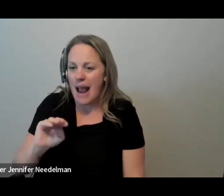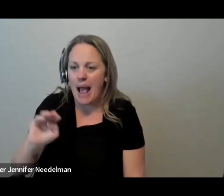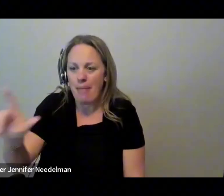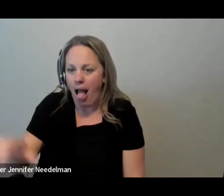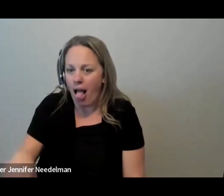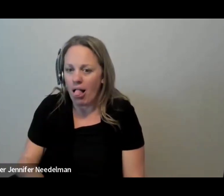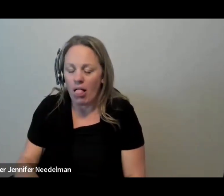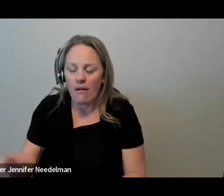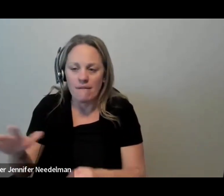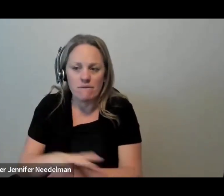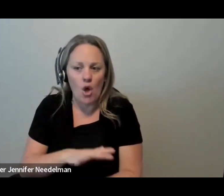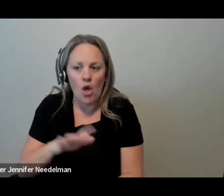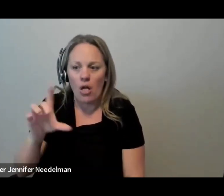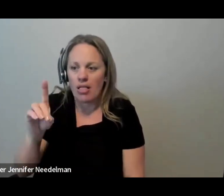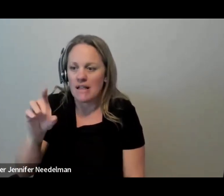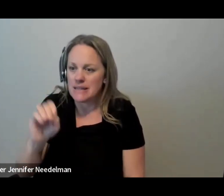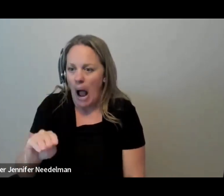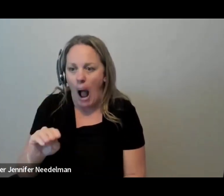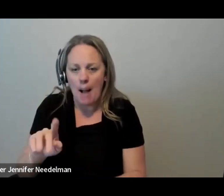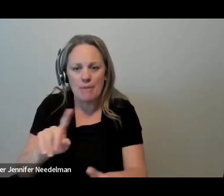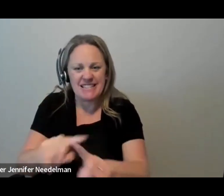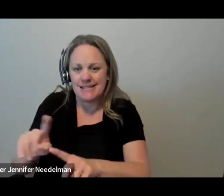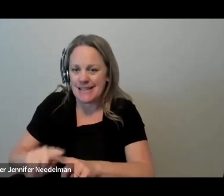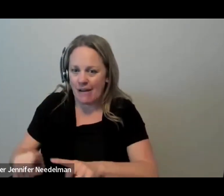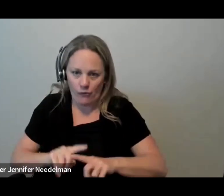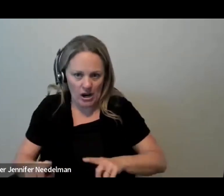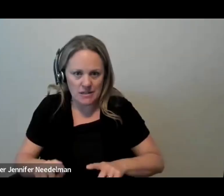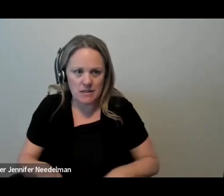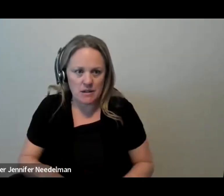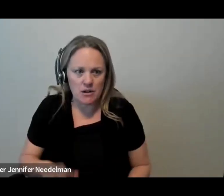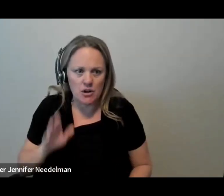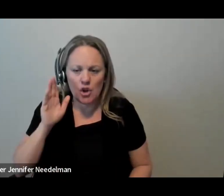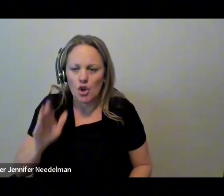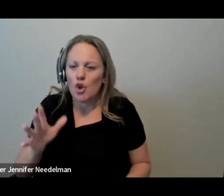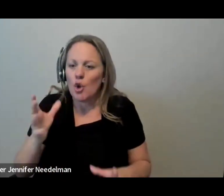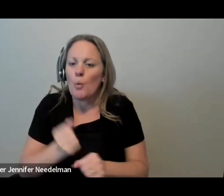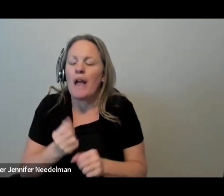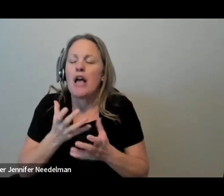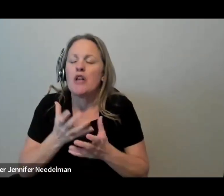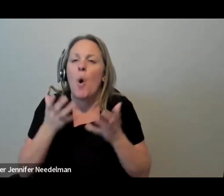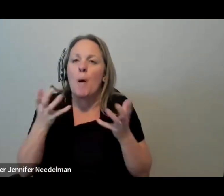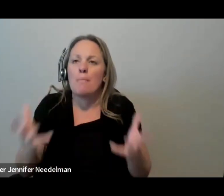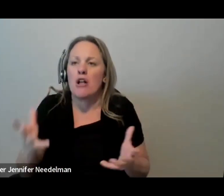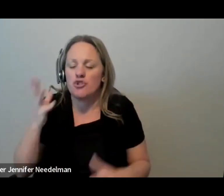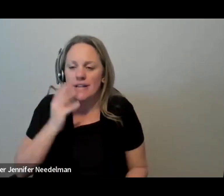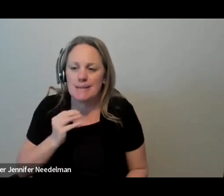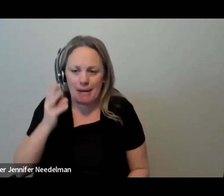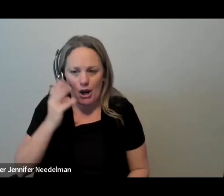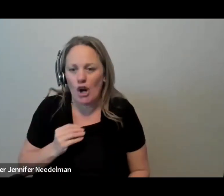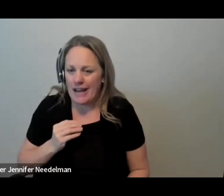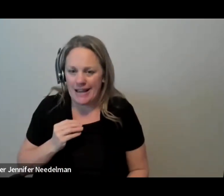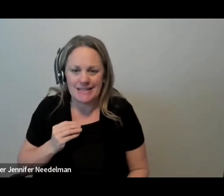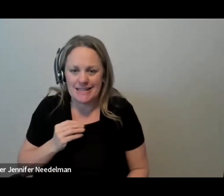a whole different way of doing things. You'll get so much experience in like one year than you